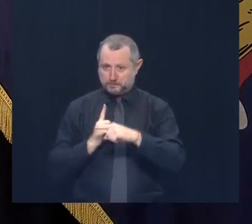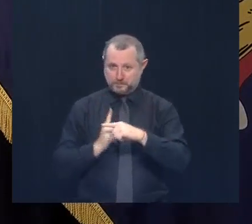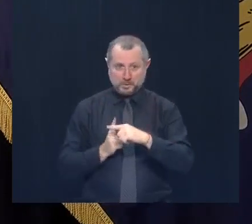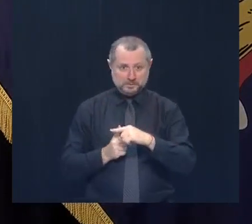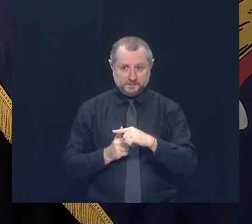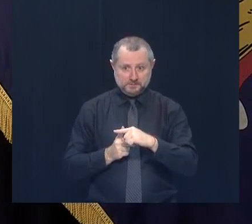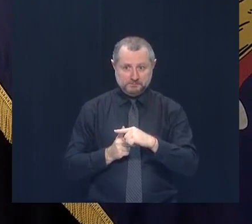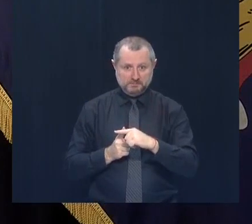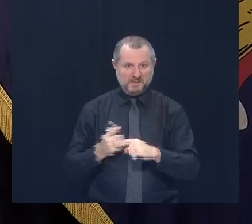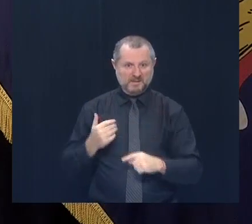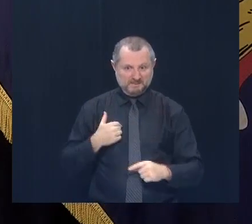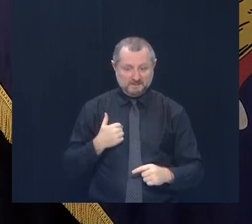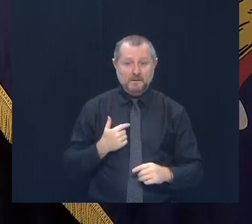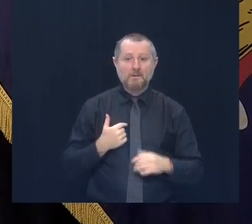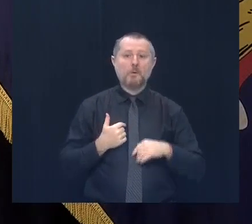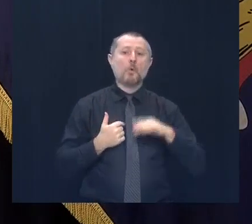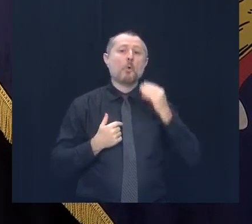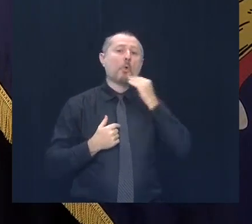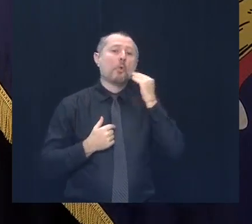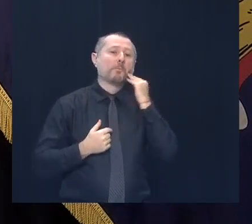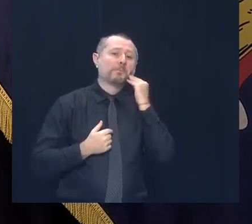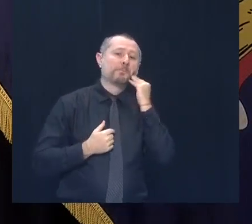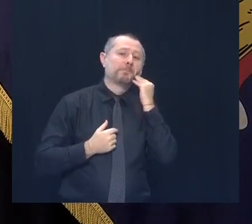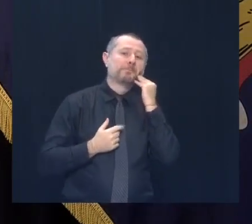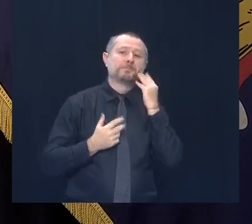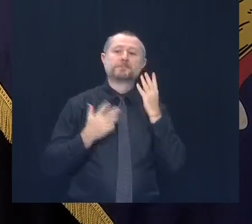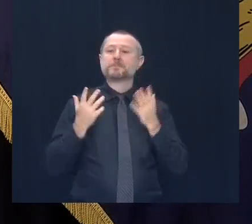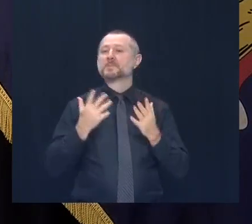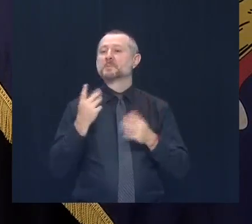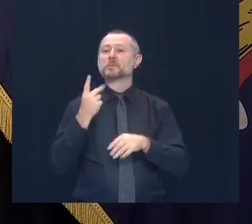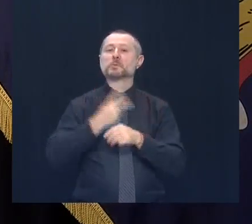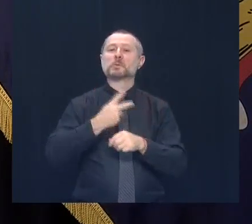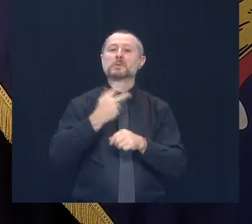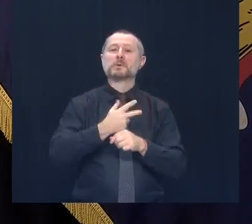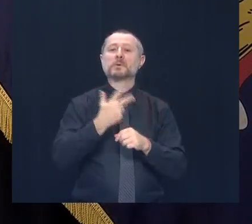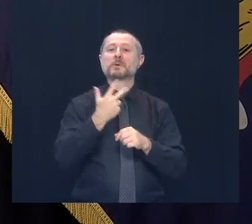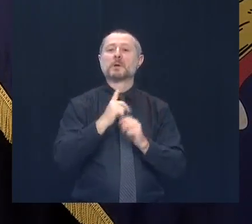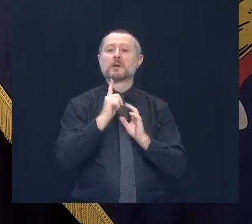POSITIVES. IF GOUGH AND GET A TEST TODAY